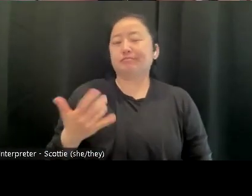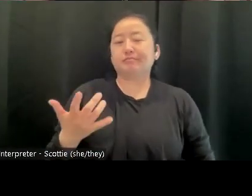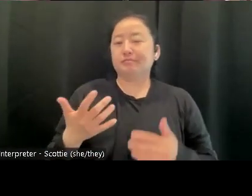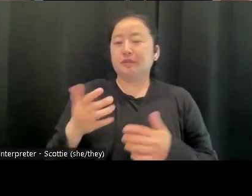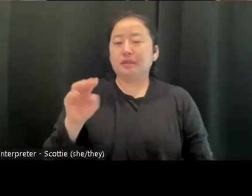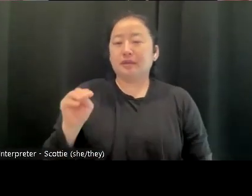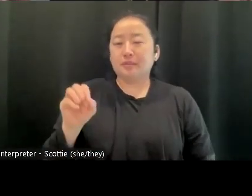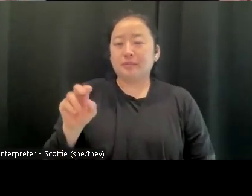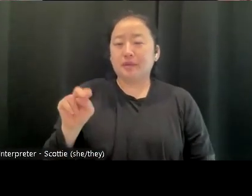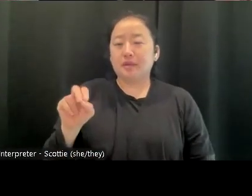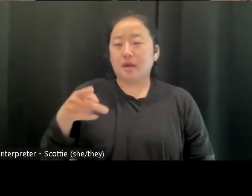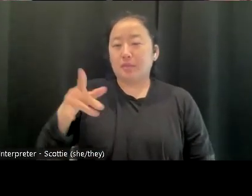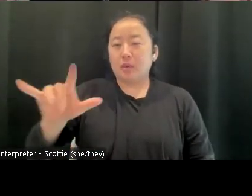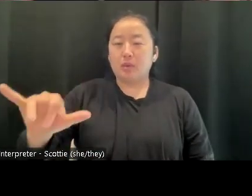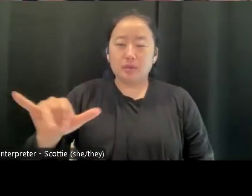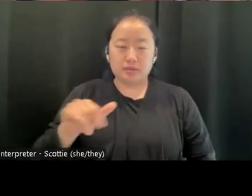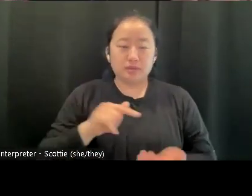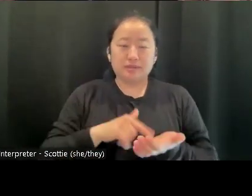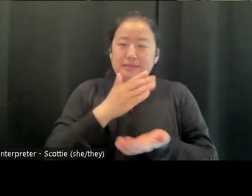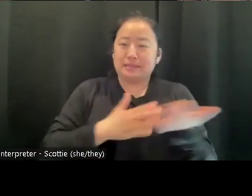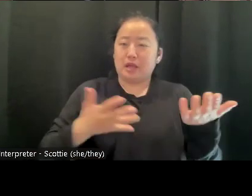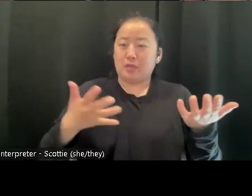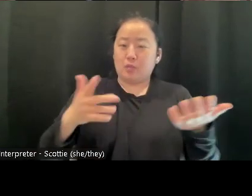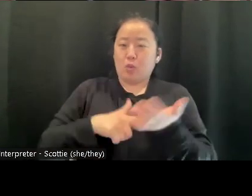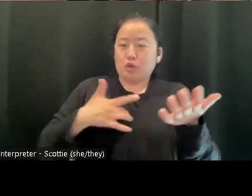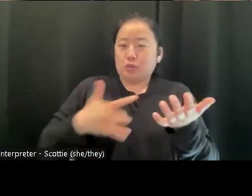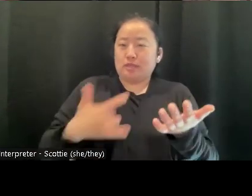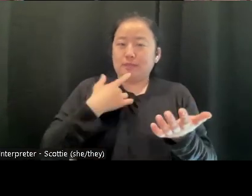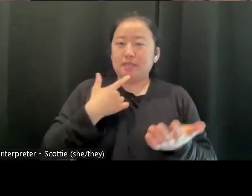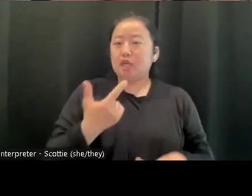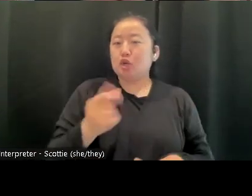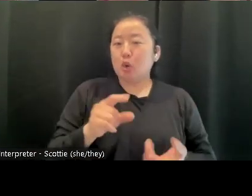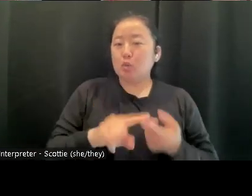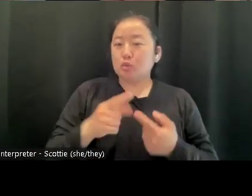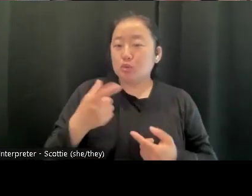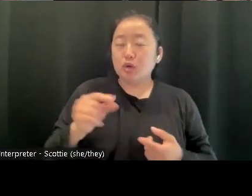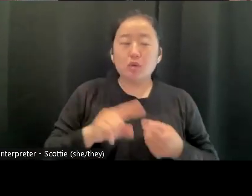have some of those things, go to go or go straight to jail, et cetera.